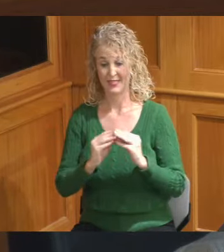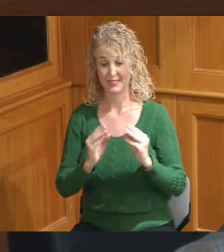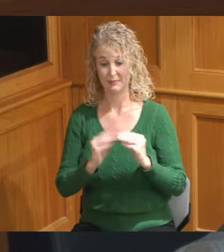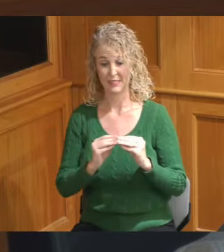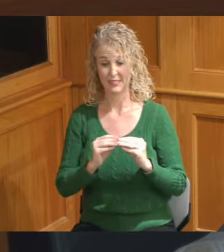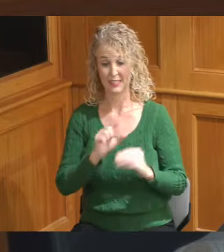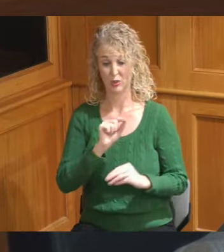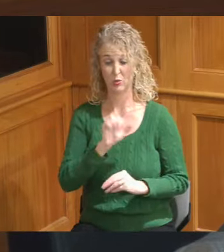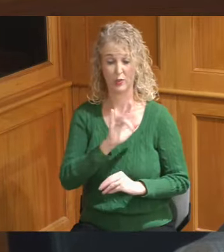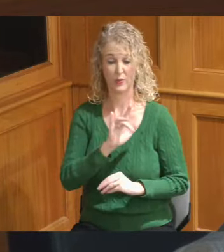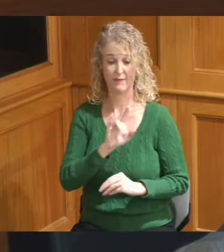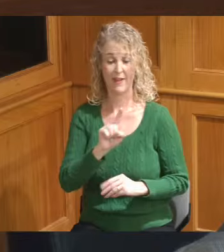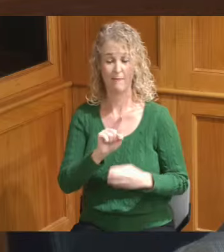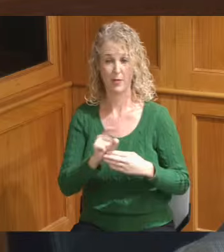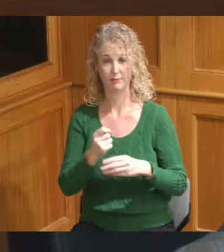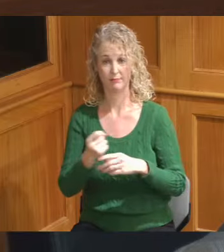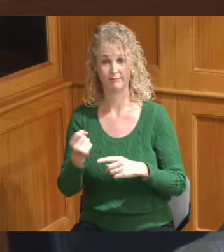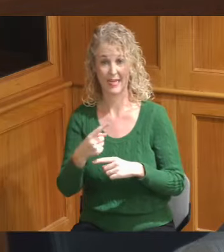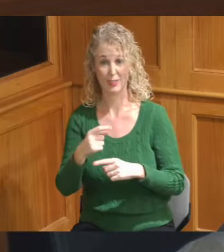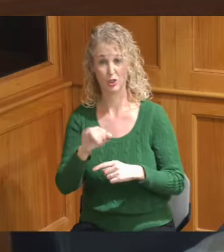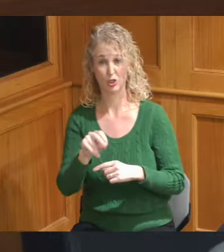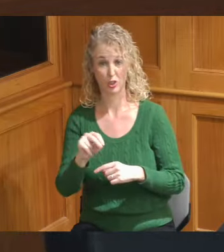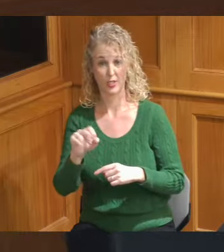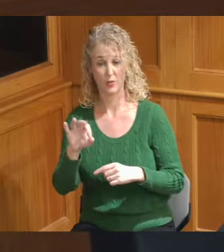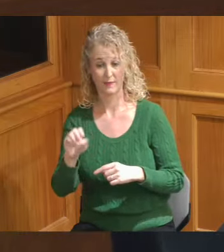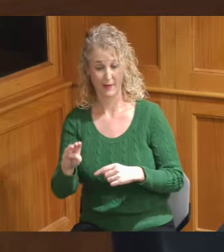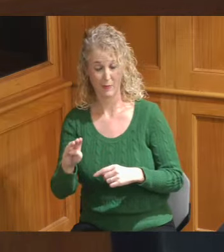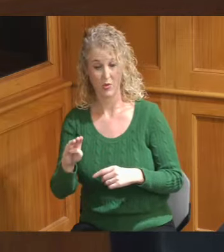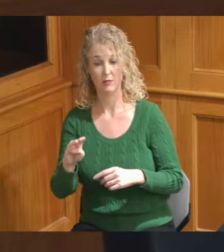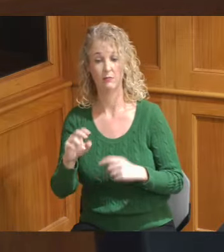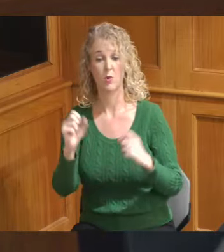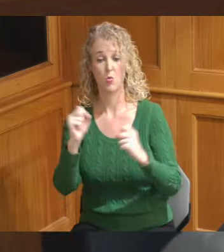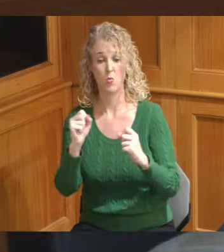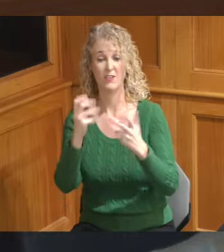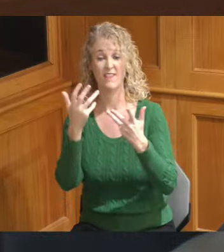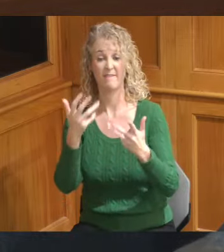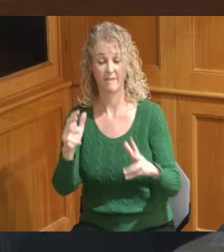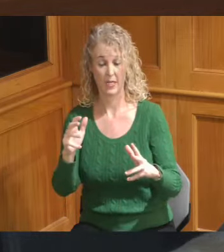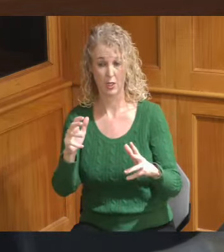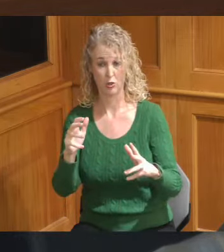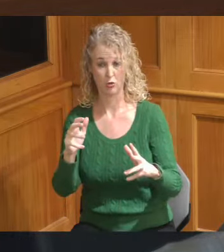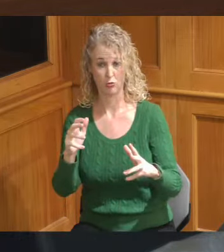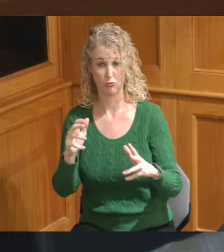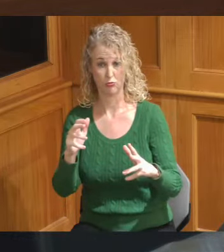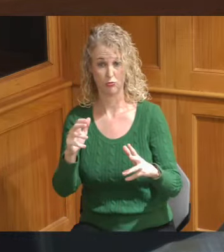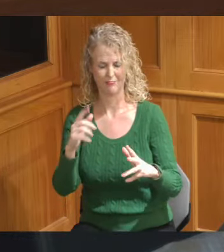February, and last time after the salt, I don't know, they said we had some different kind of salt